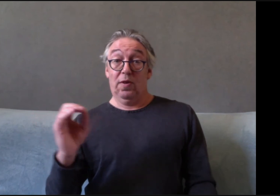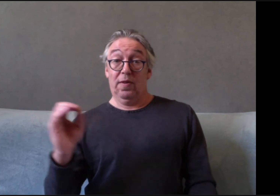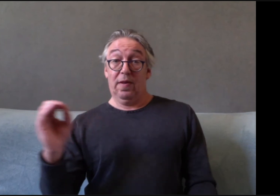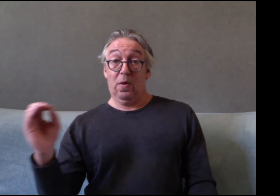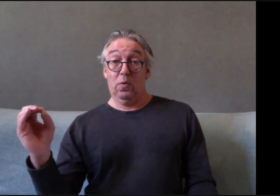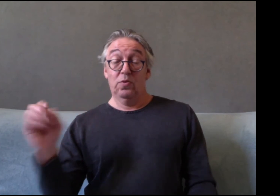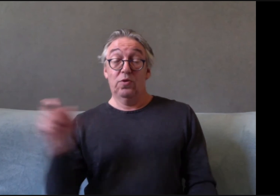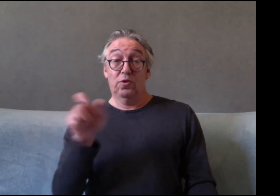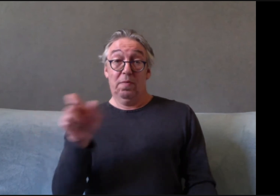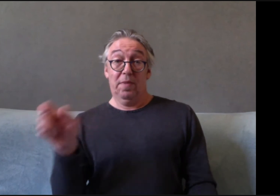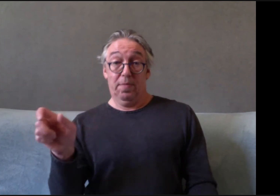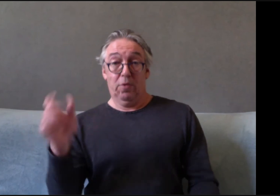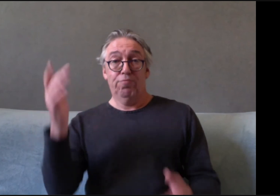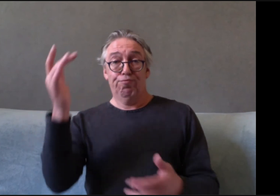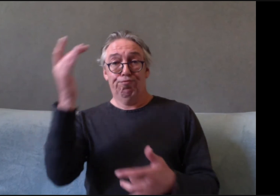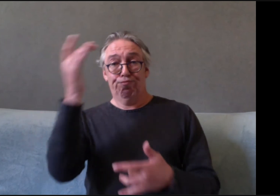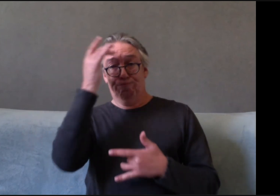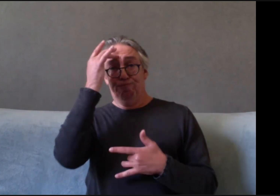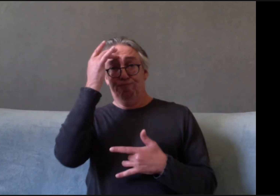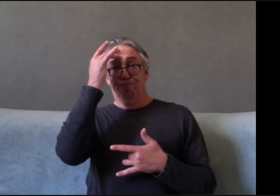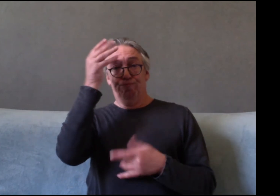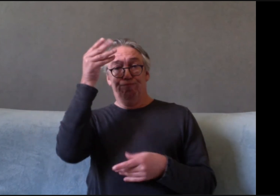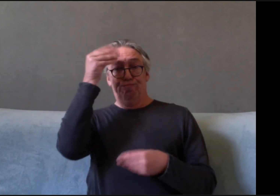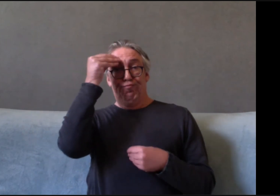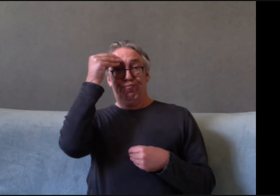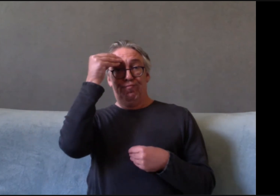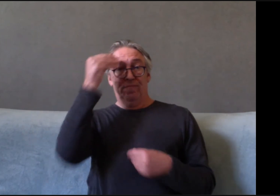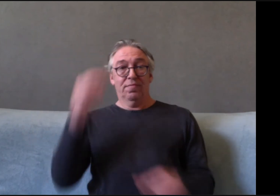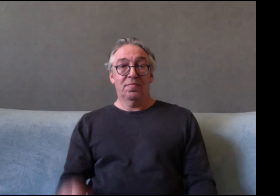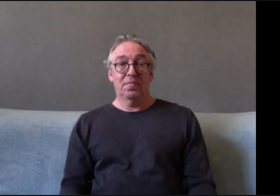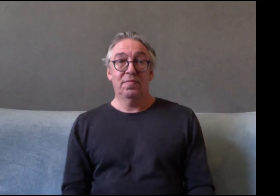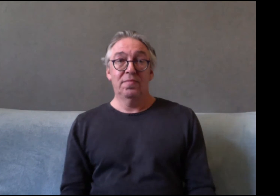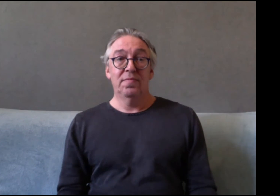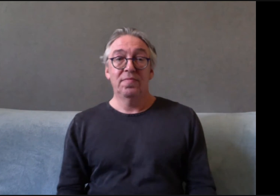The fact is this data are just the official data.